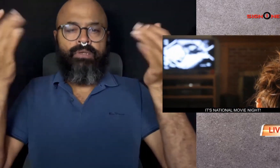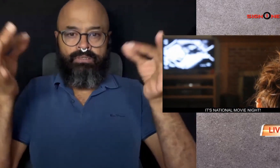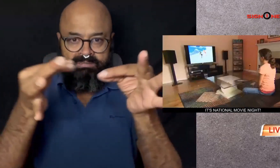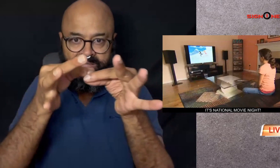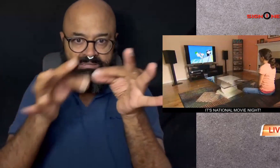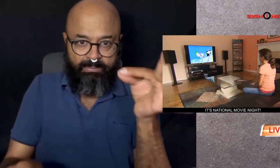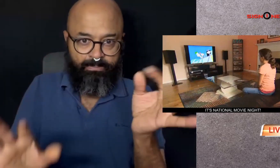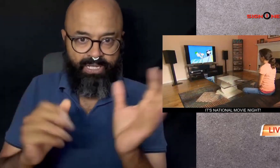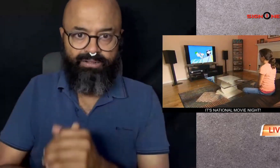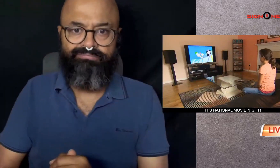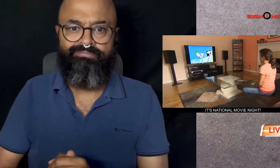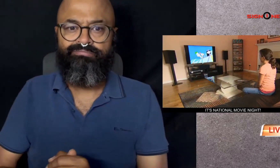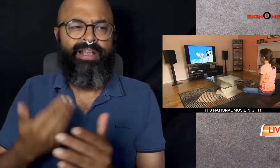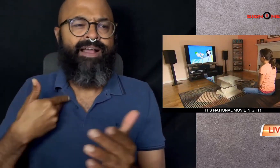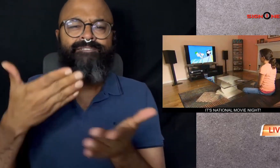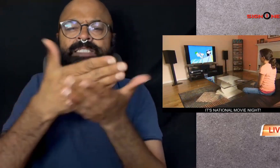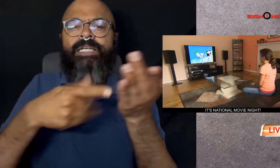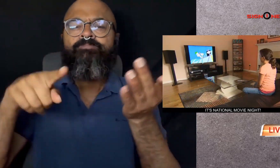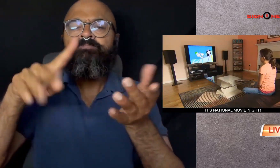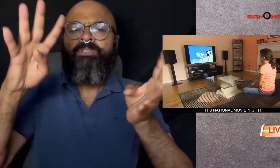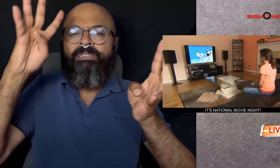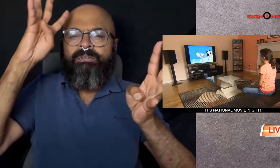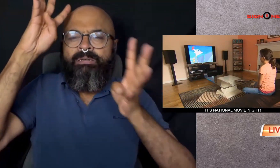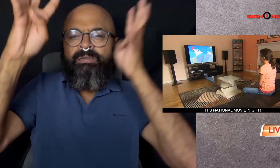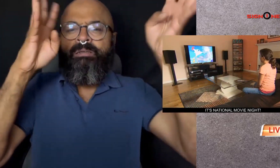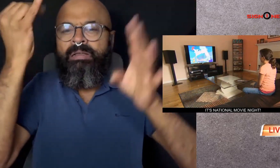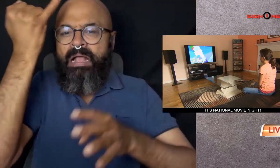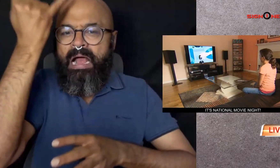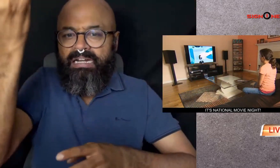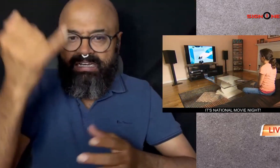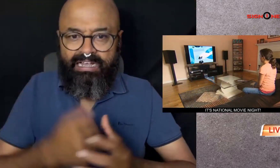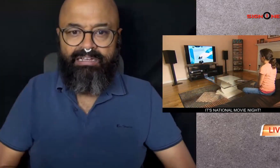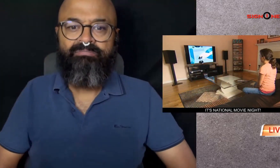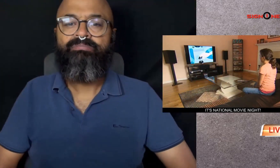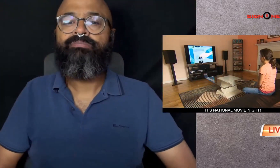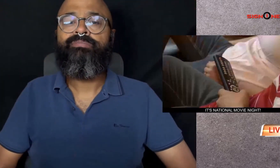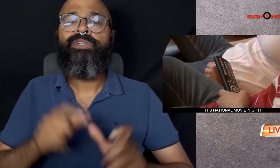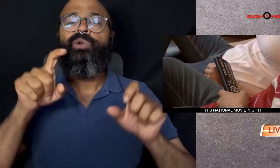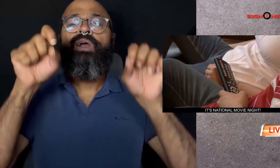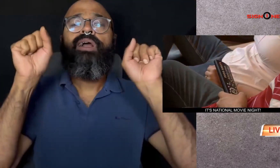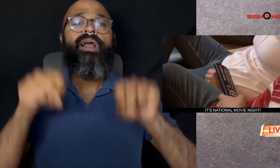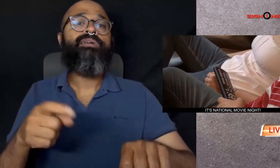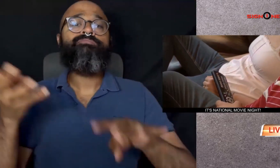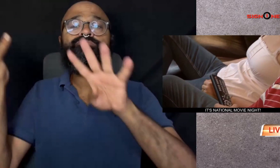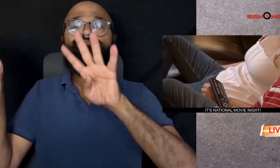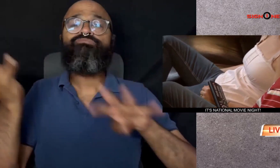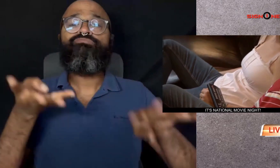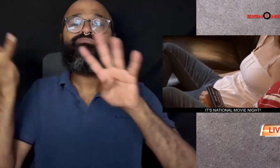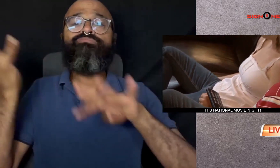celebrating is so simple here are some creative ideas you can stream a film at home